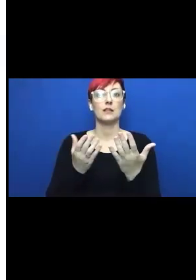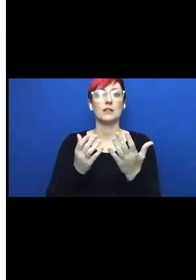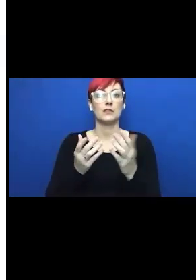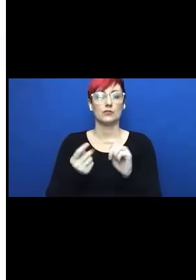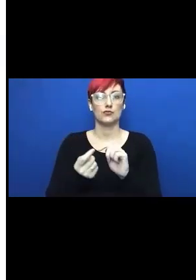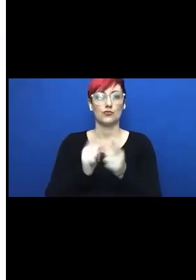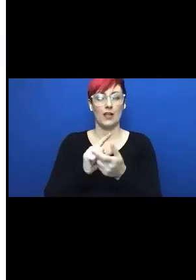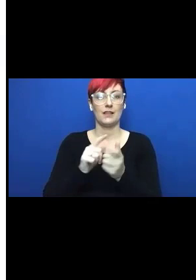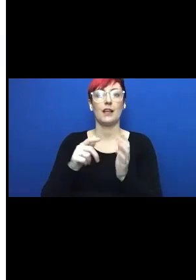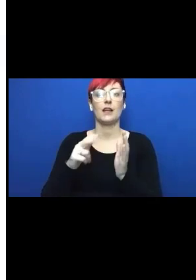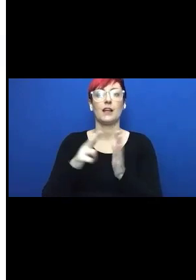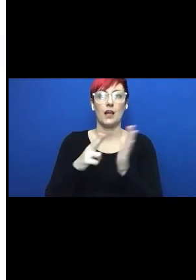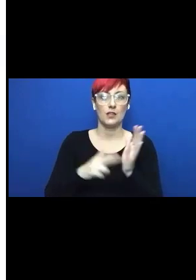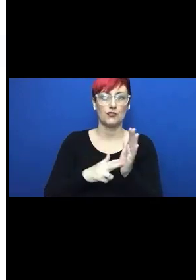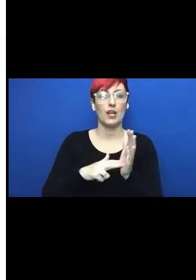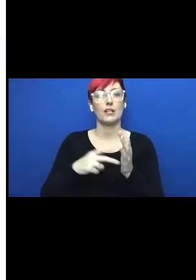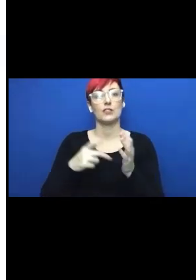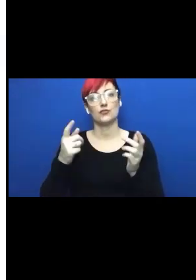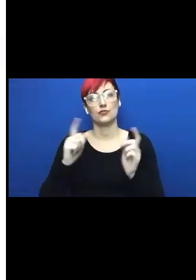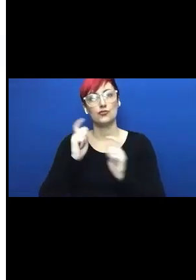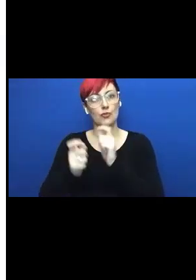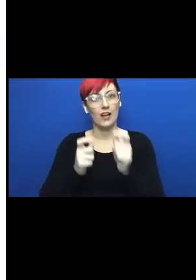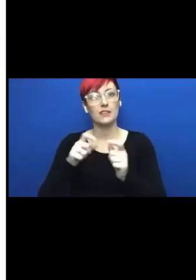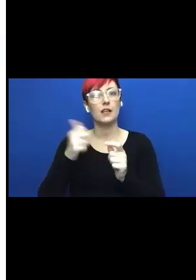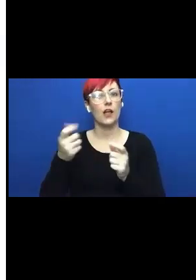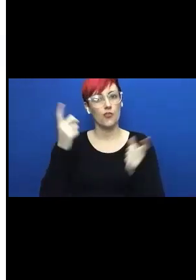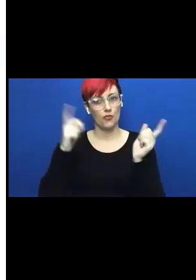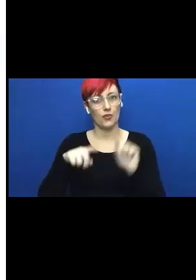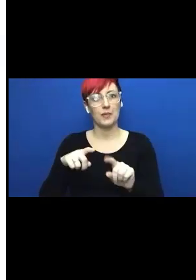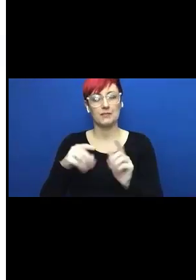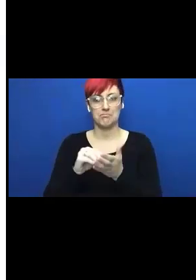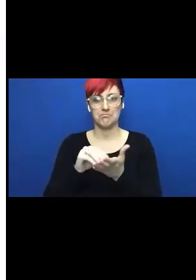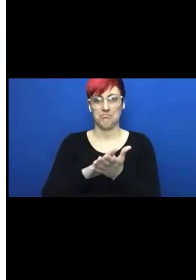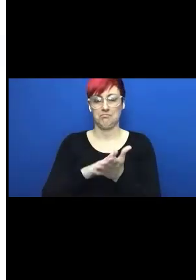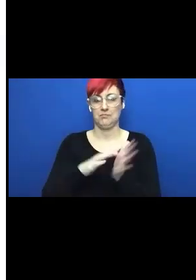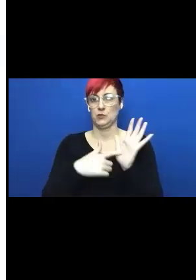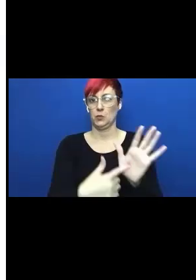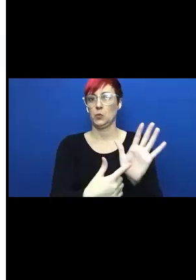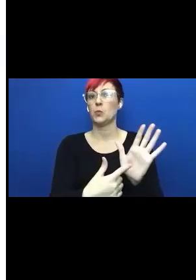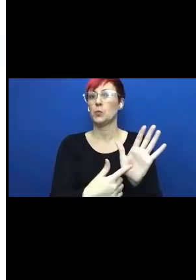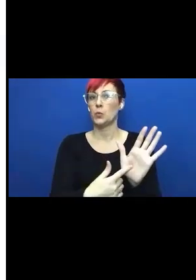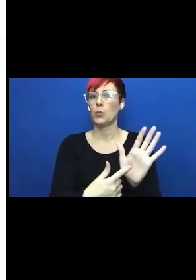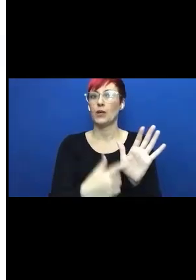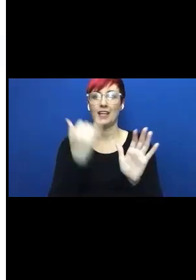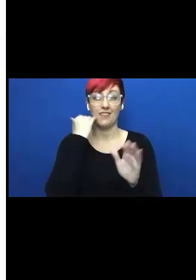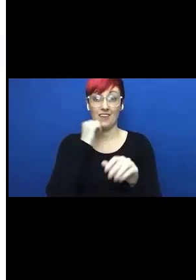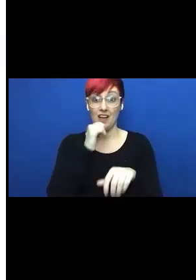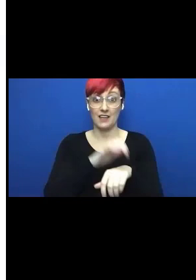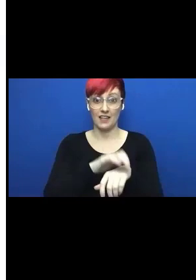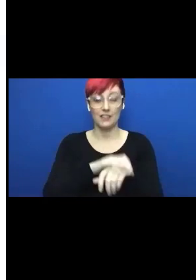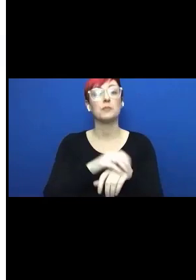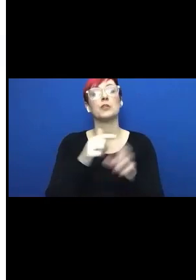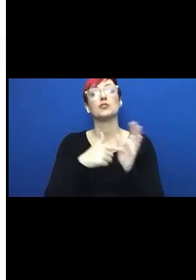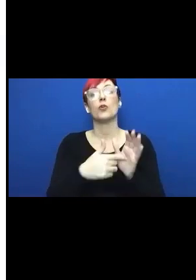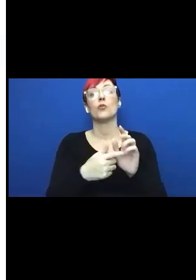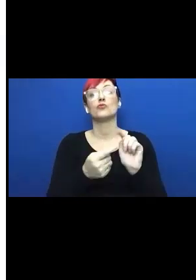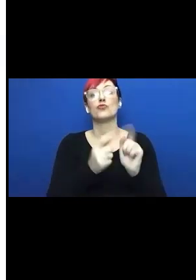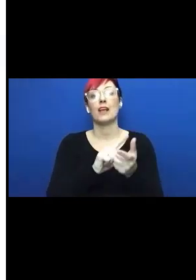grants and other agreements where there .. . It is not in English, and there's a foreign involvement there.